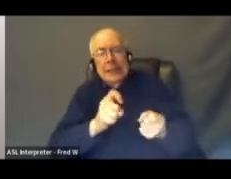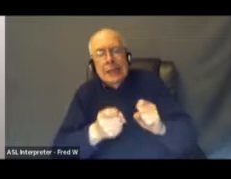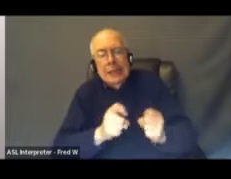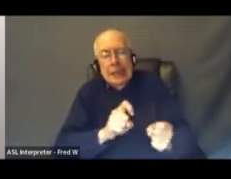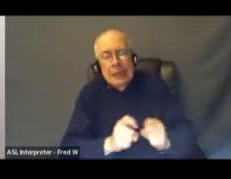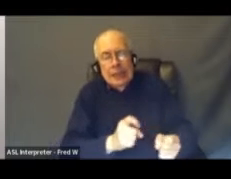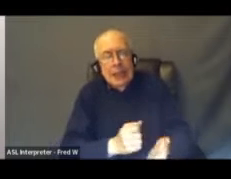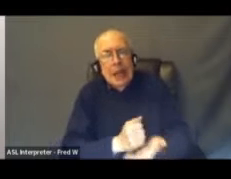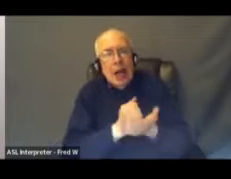Next slide, please.